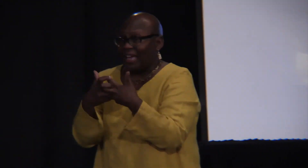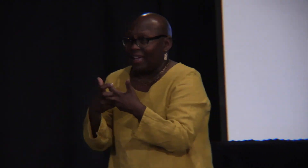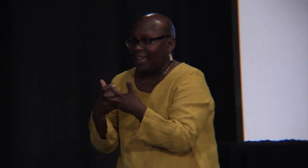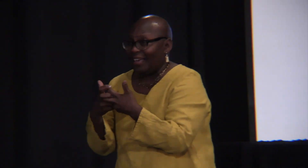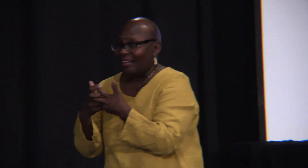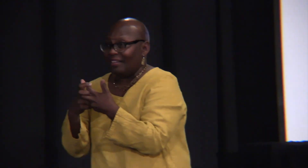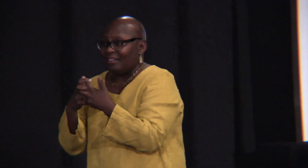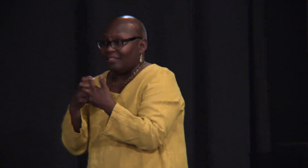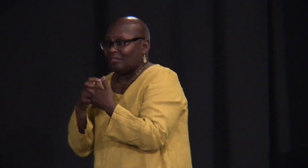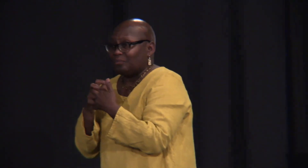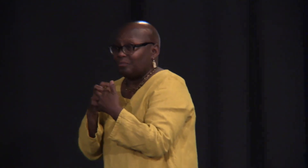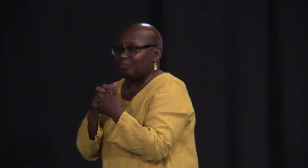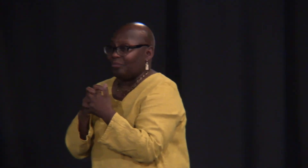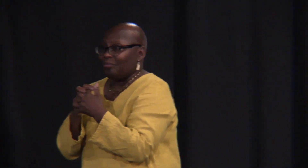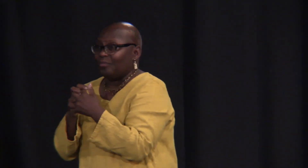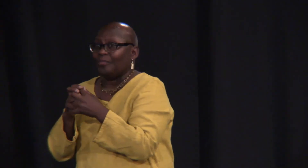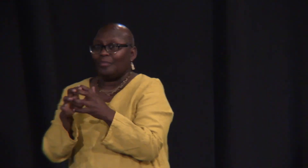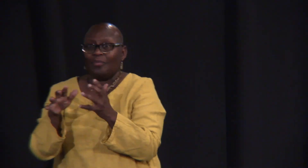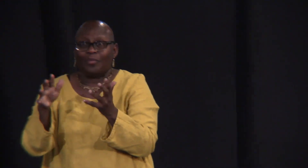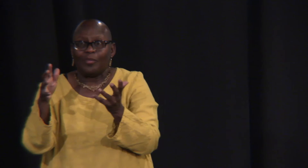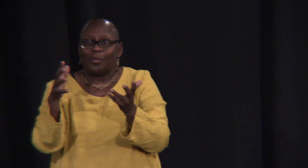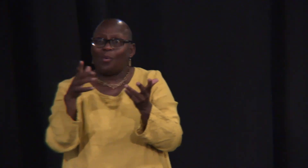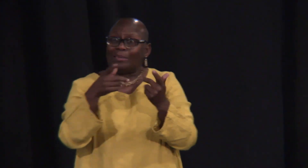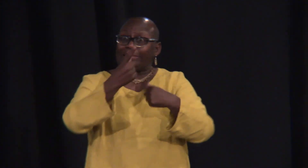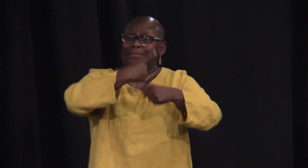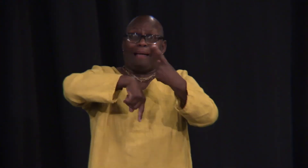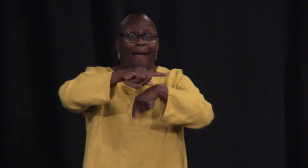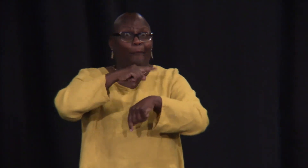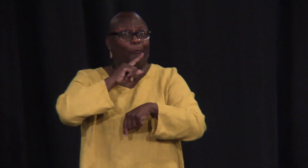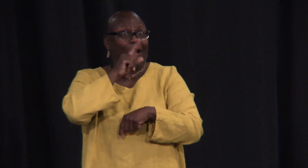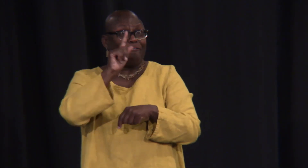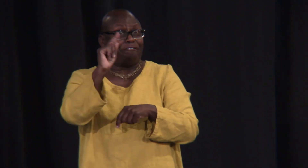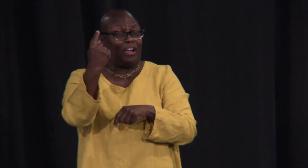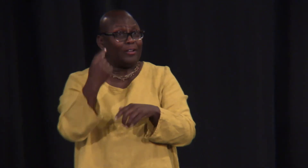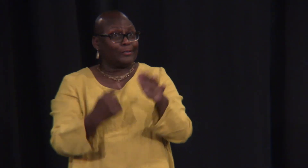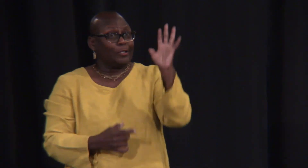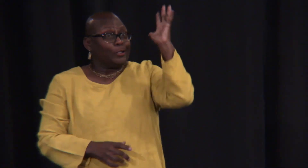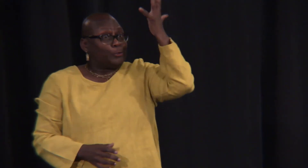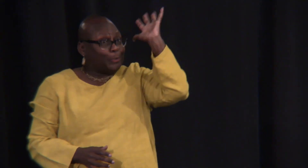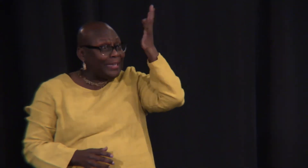understand the meaning of the text as it unfolds in English word order.